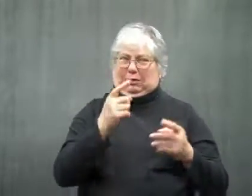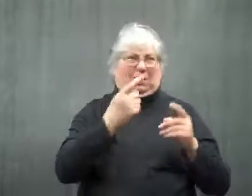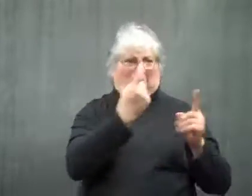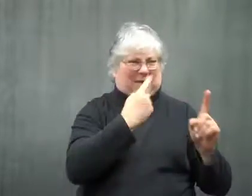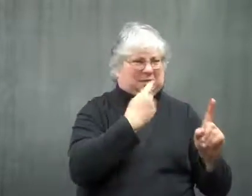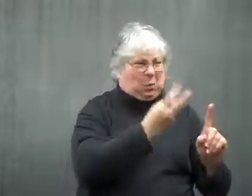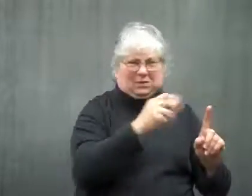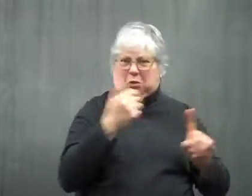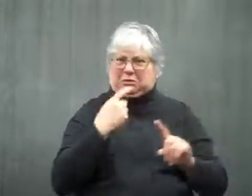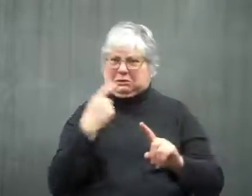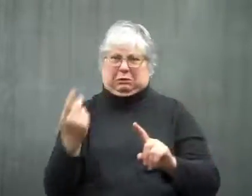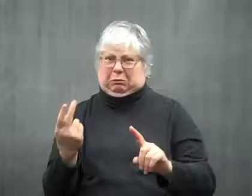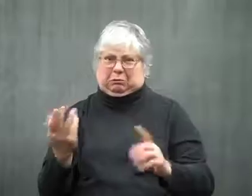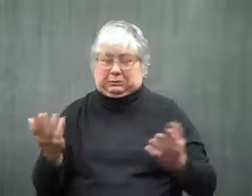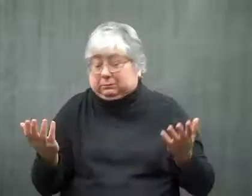One source said Wednesday, the other said Thursday, so I don't know.